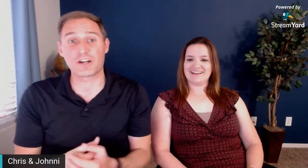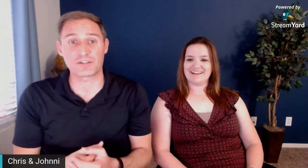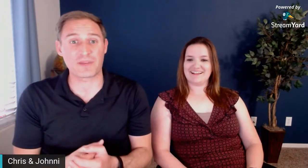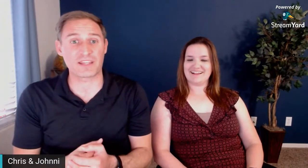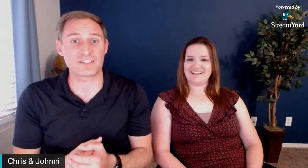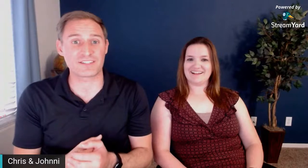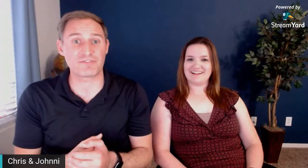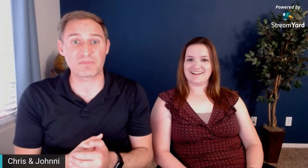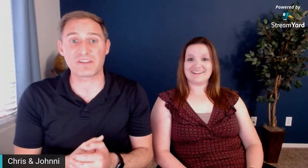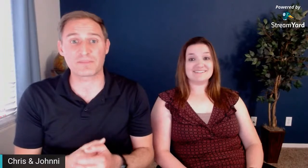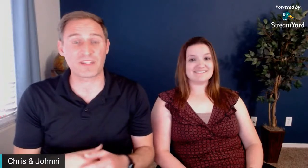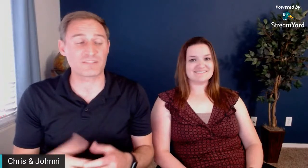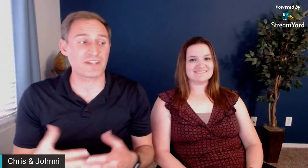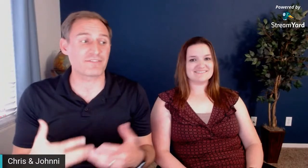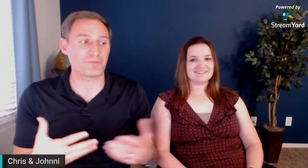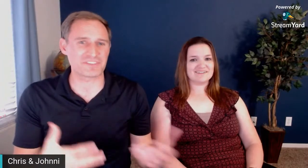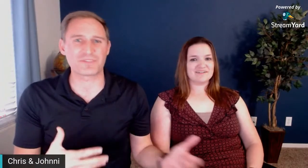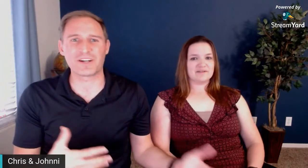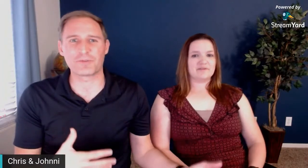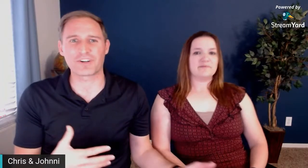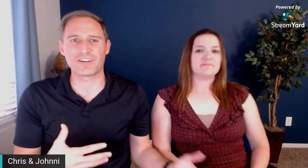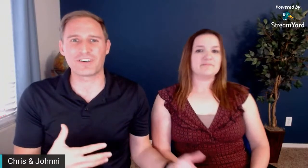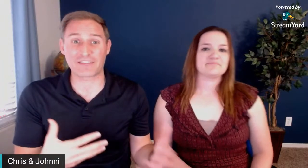call her paige and she responds to paige but every once in a while we'll call like